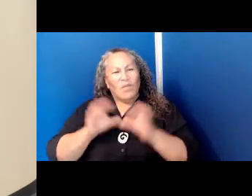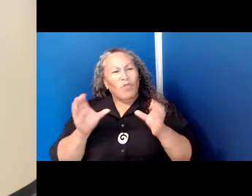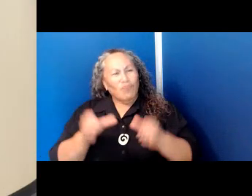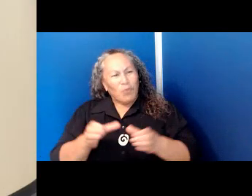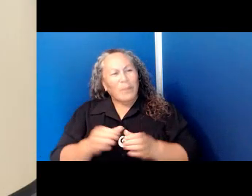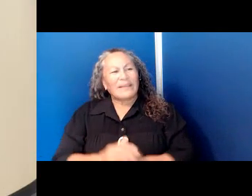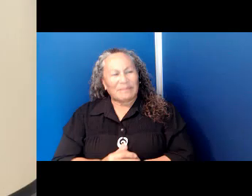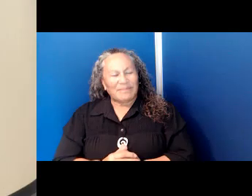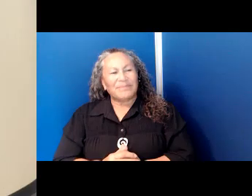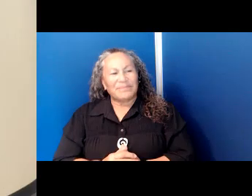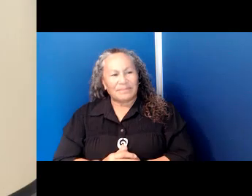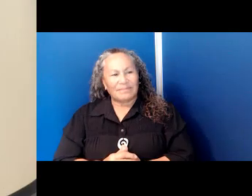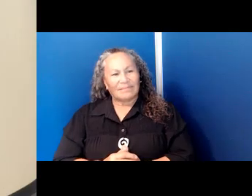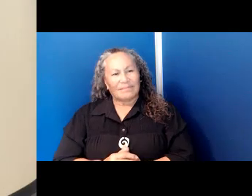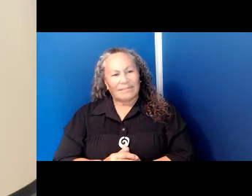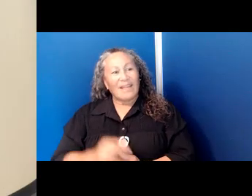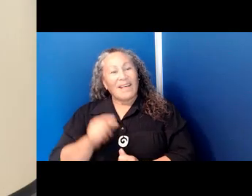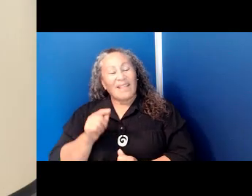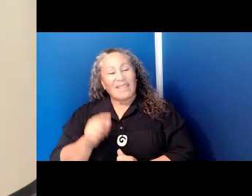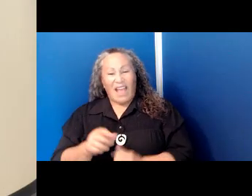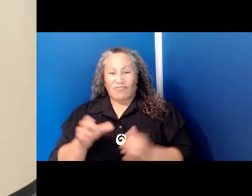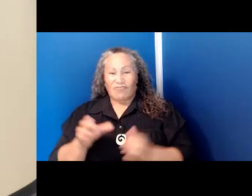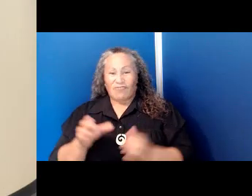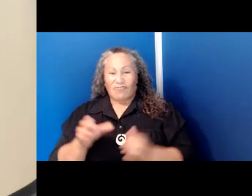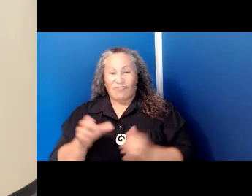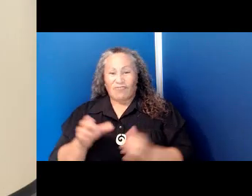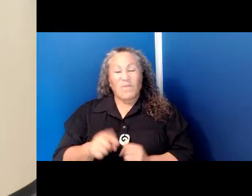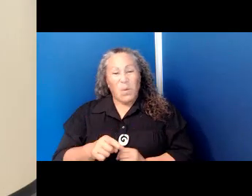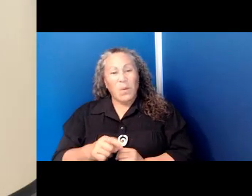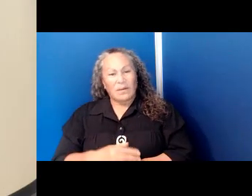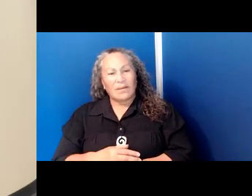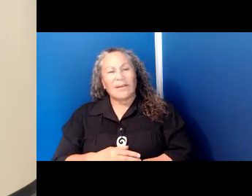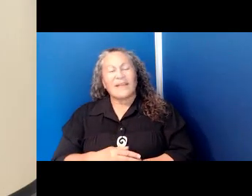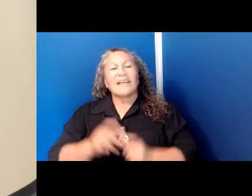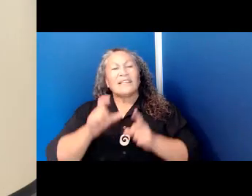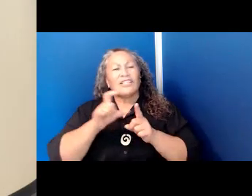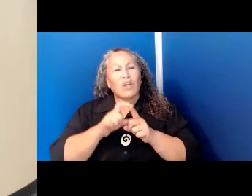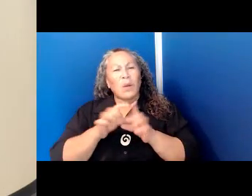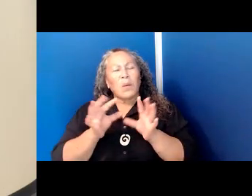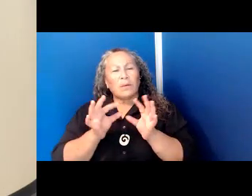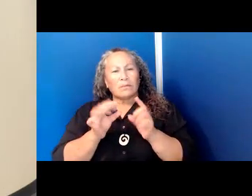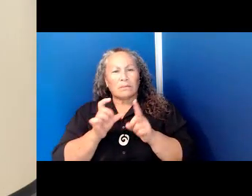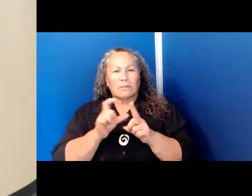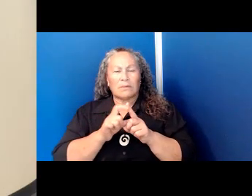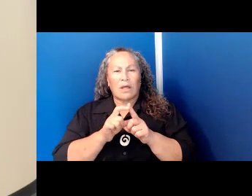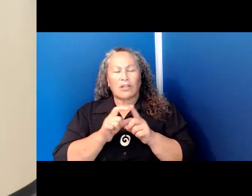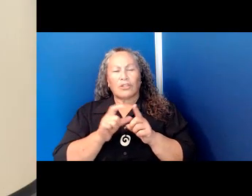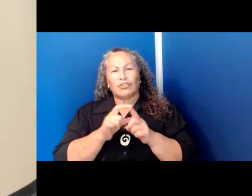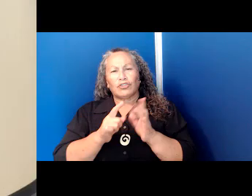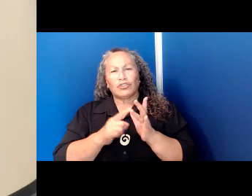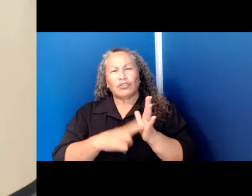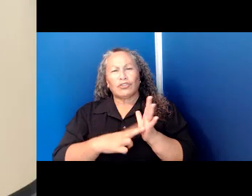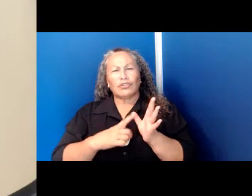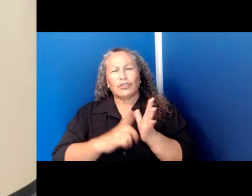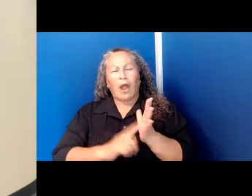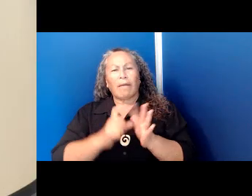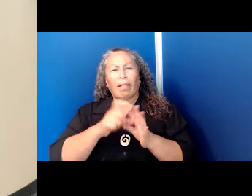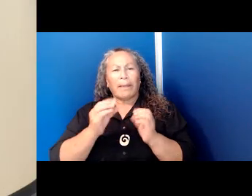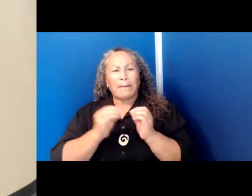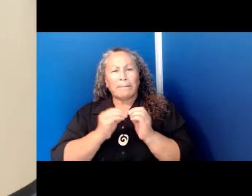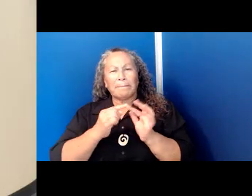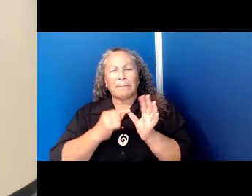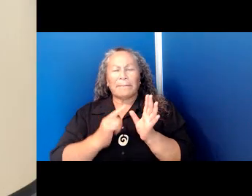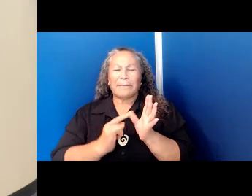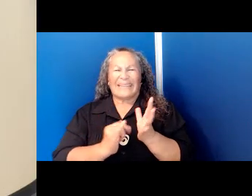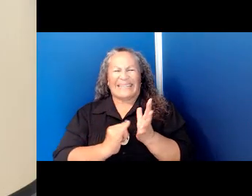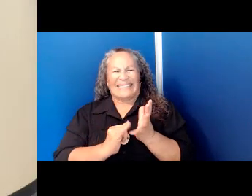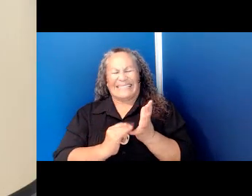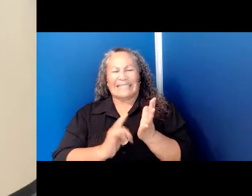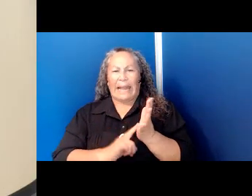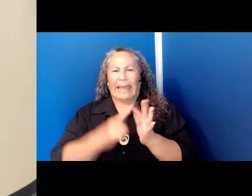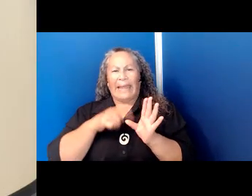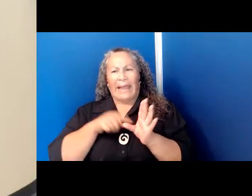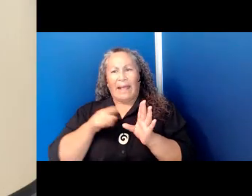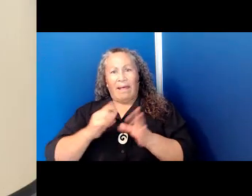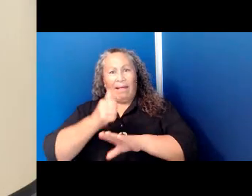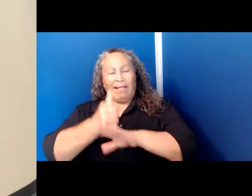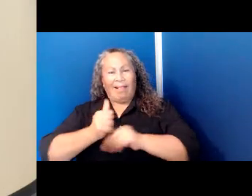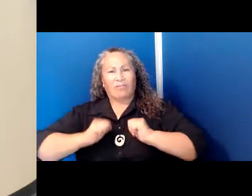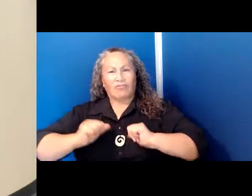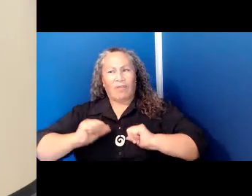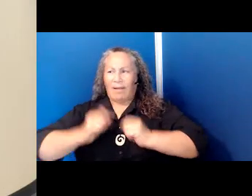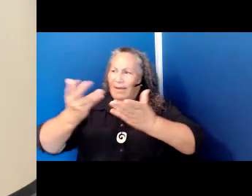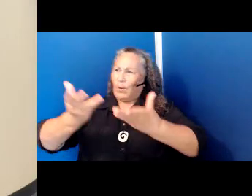the Donald Beasley Institute, where they were setting up their training. In the training,